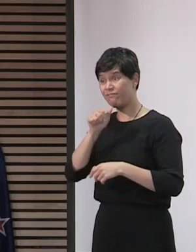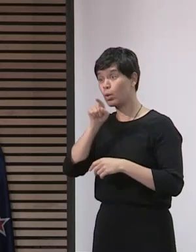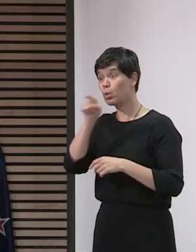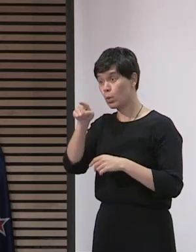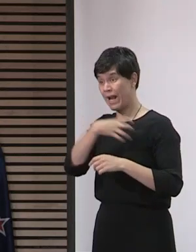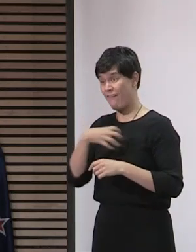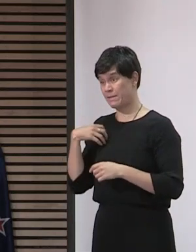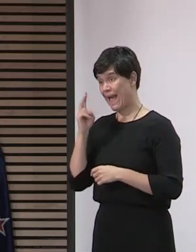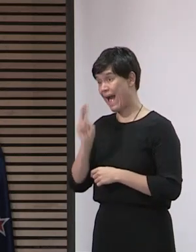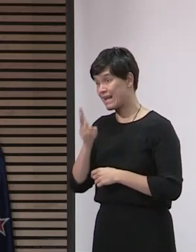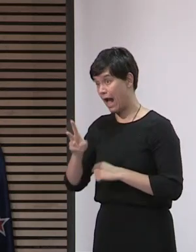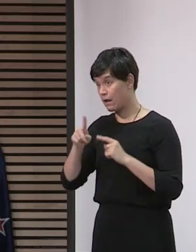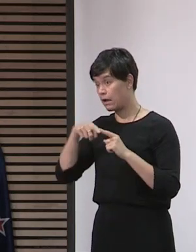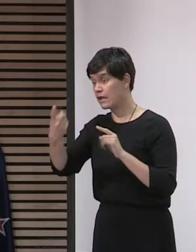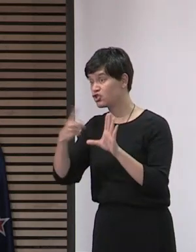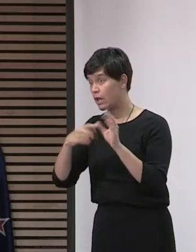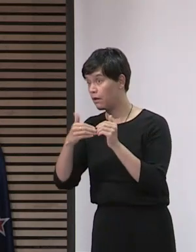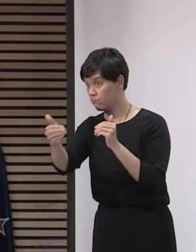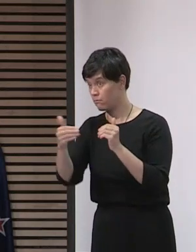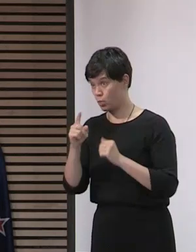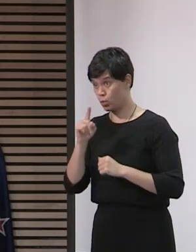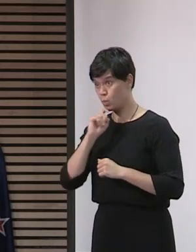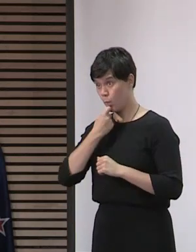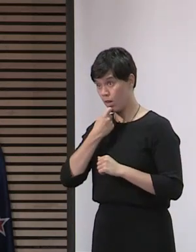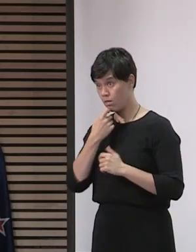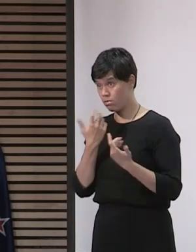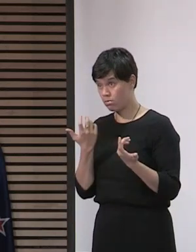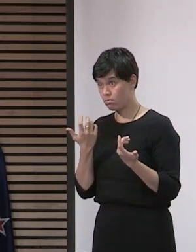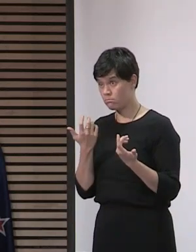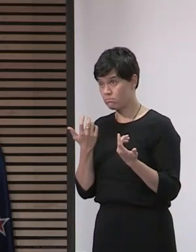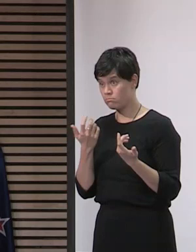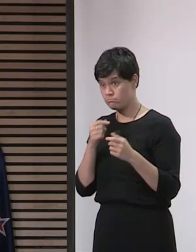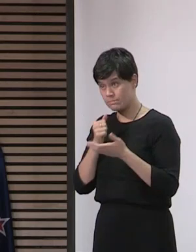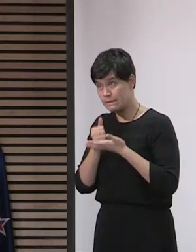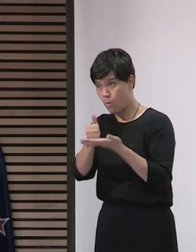Labour campaign on delivering the light rail in its next term? Yeah. Our